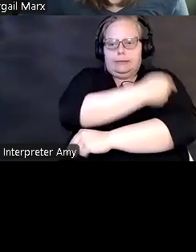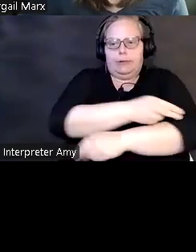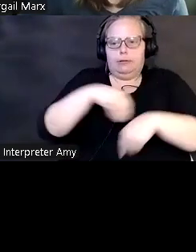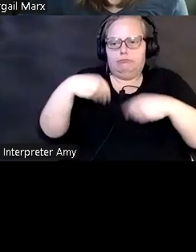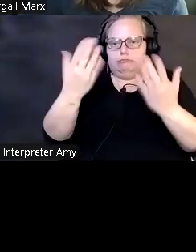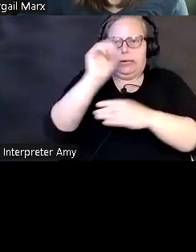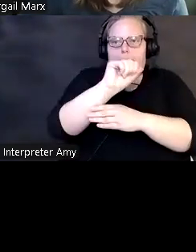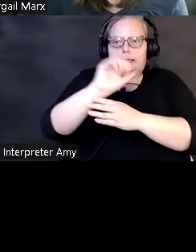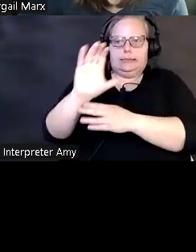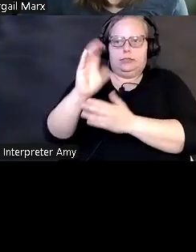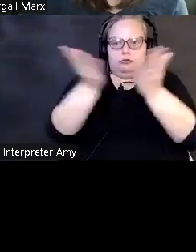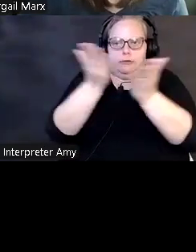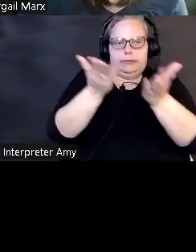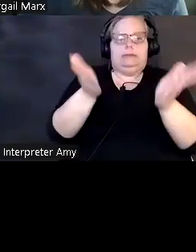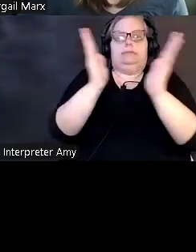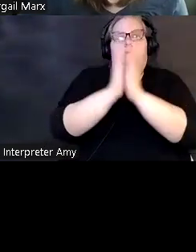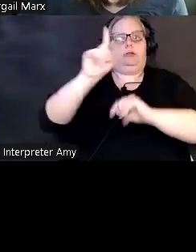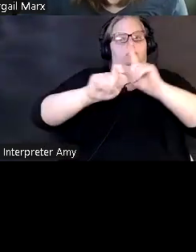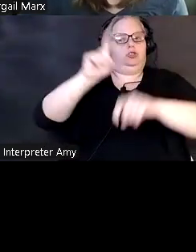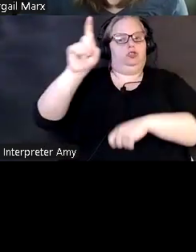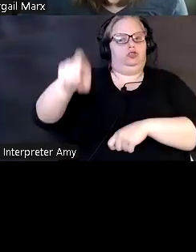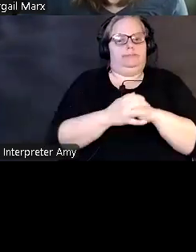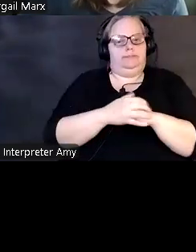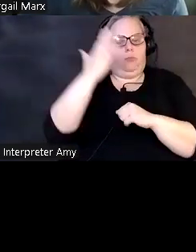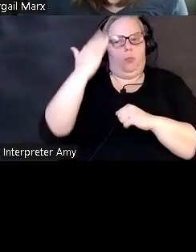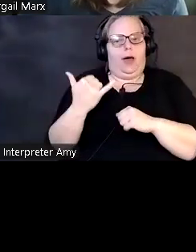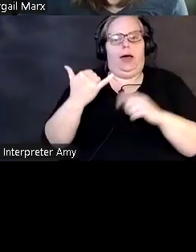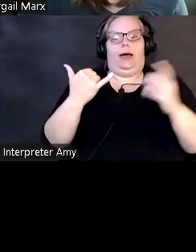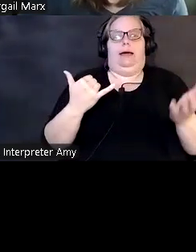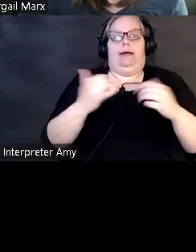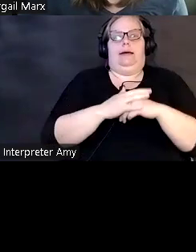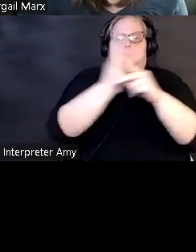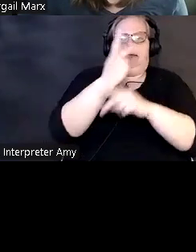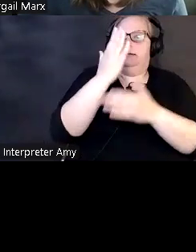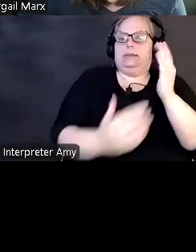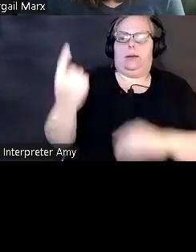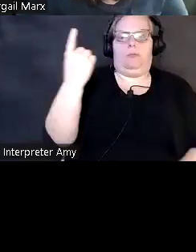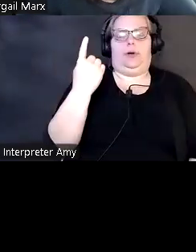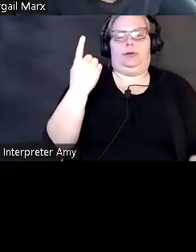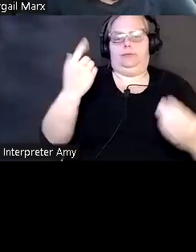ask those questions, because I think -- you know, find somebody who has experience